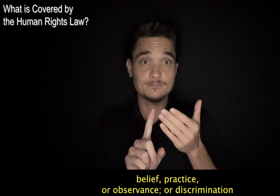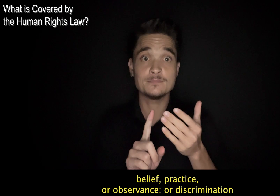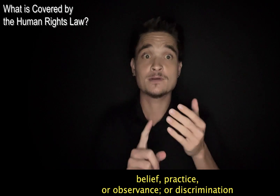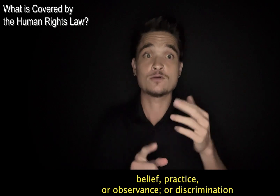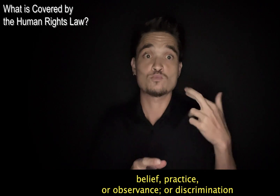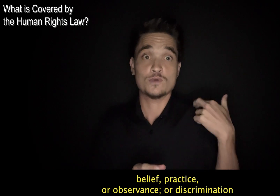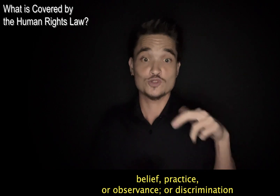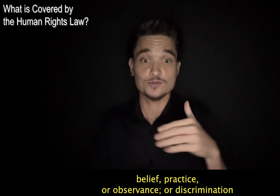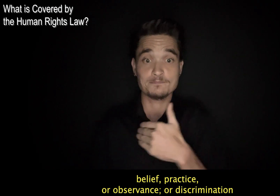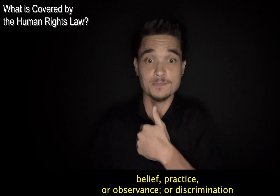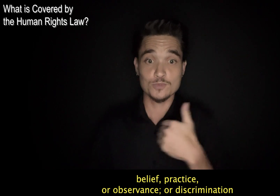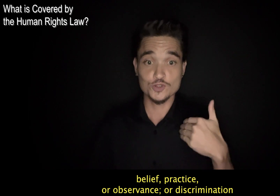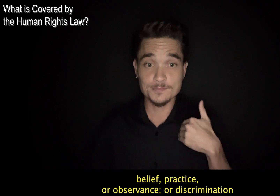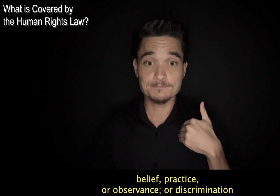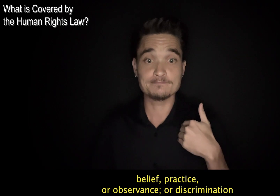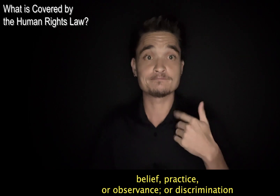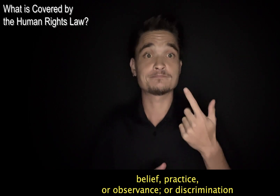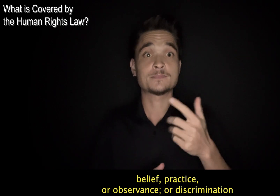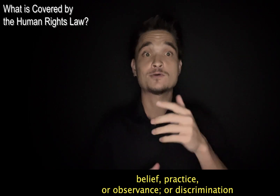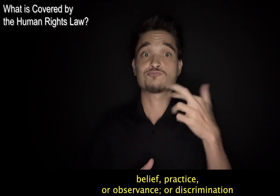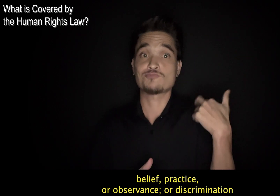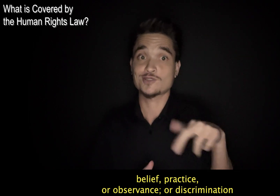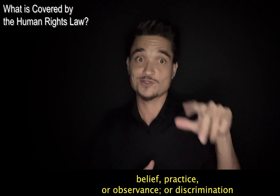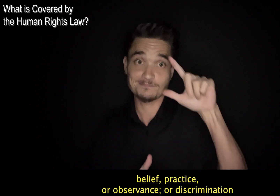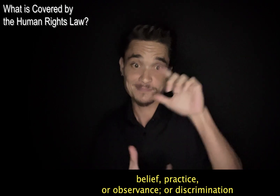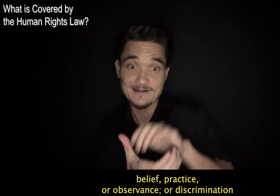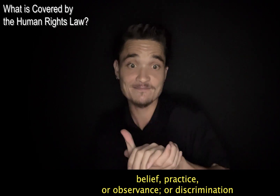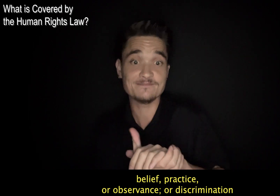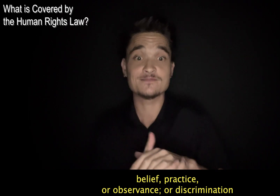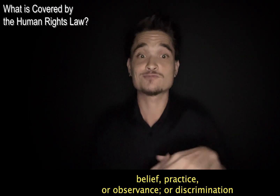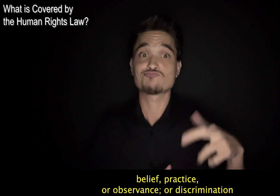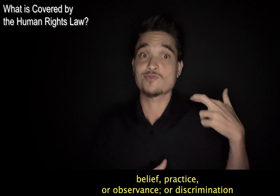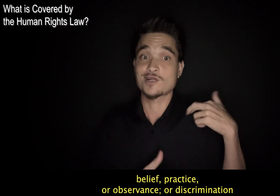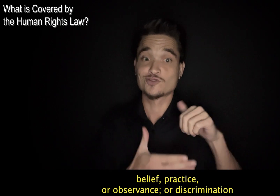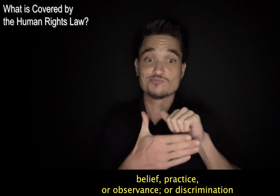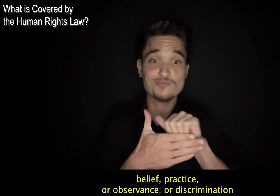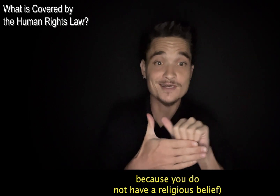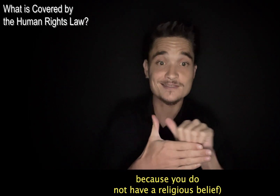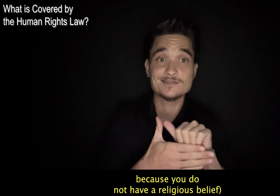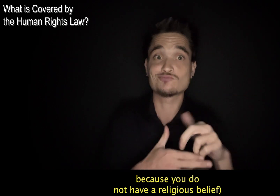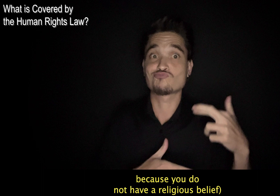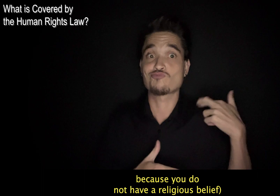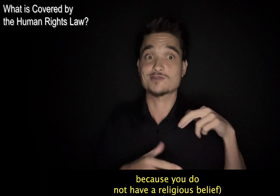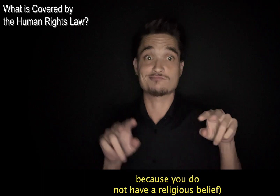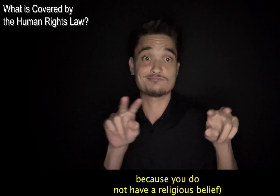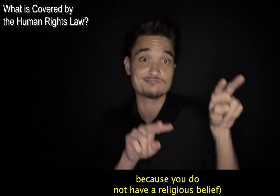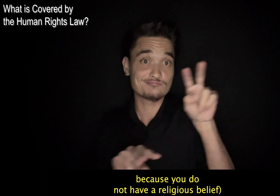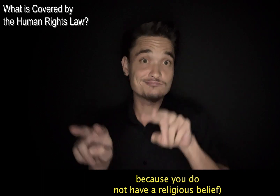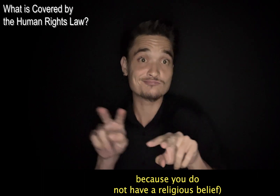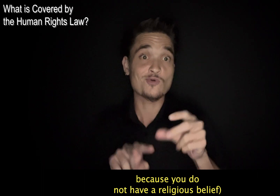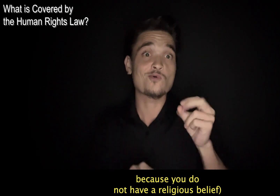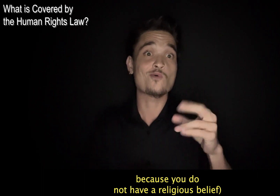belief, practice, or observance; or discrimination because you do not have a religious belief)